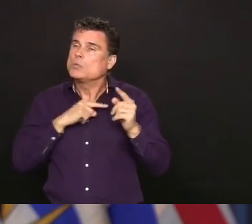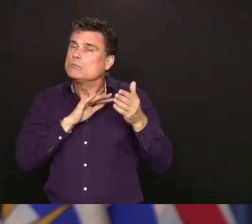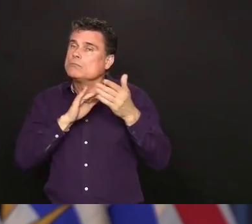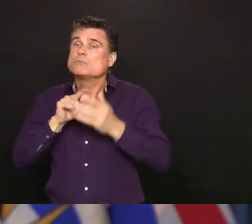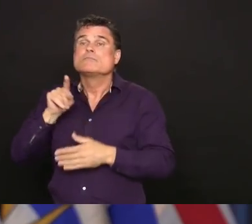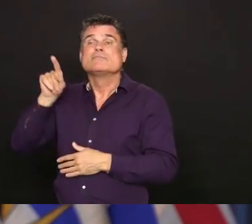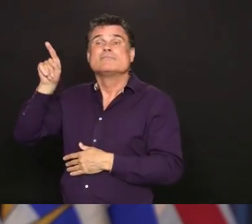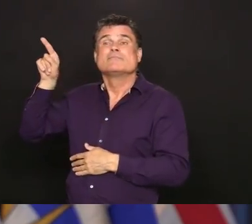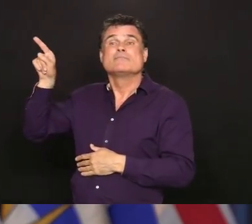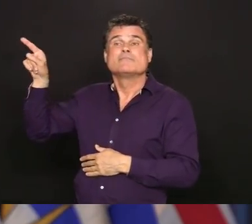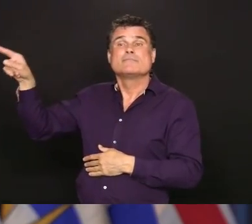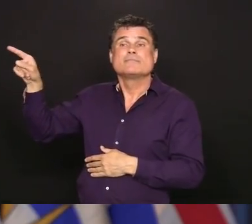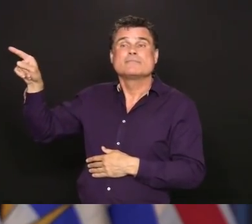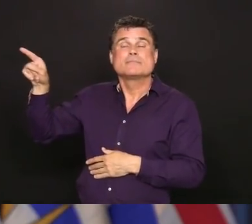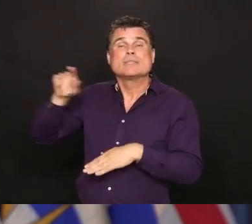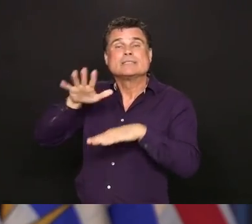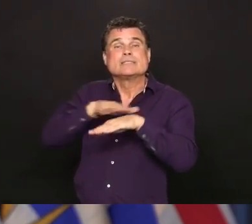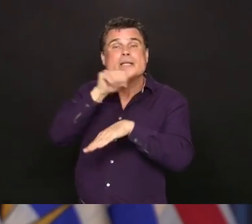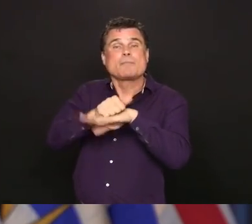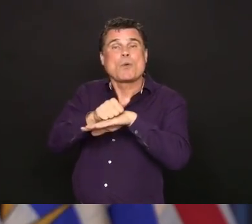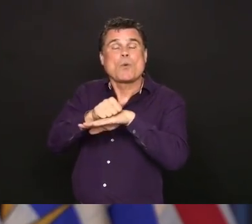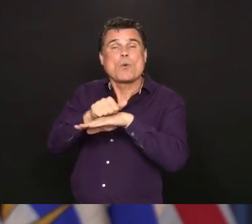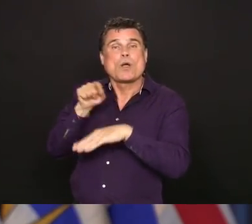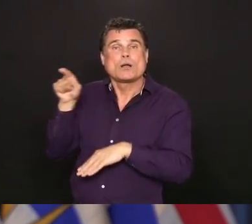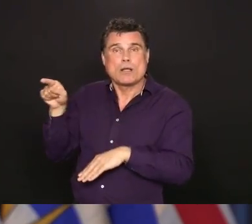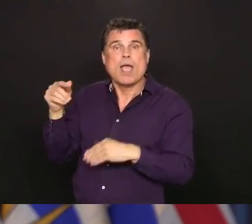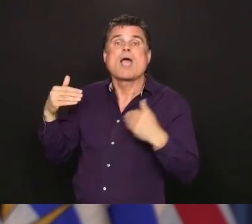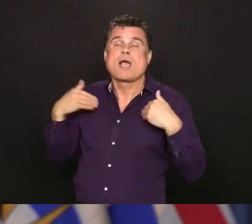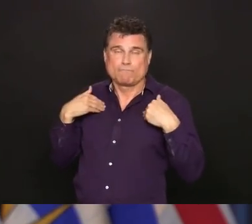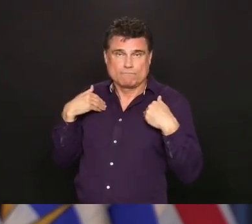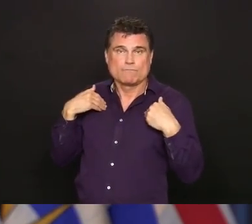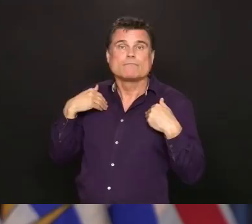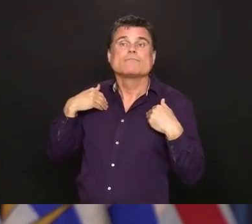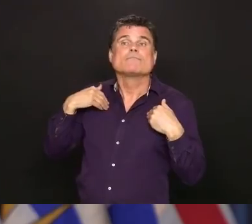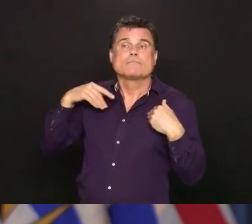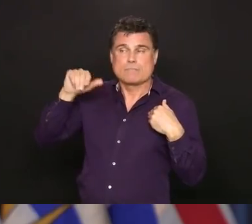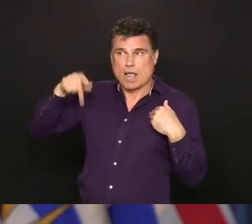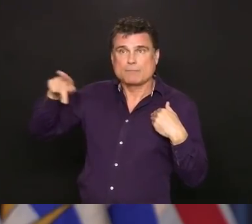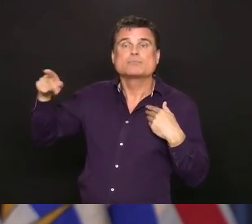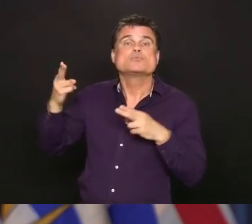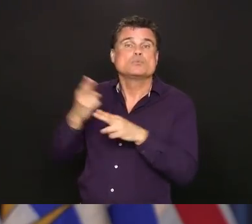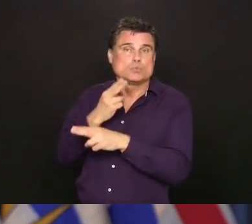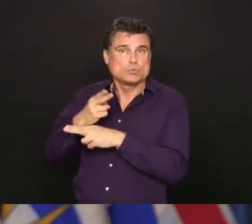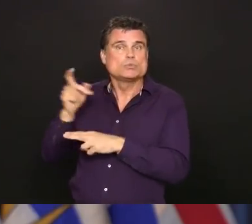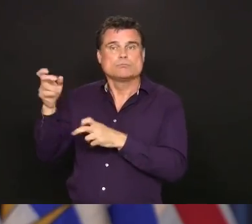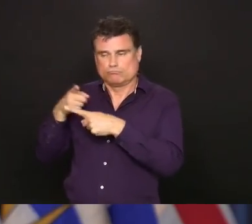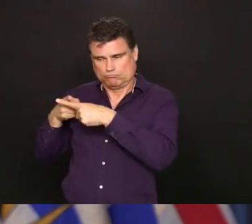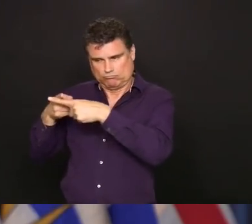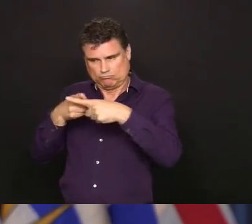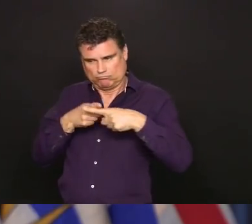so one of the things that I found is that there's a whole lot of people that have apps